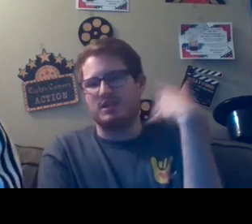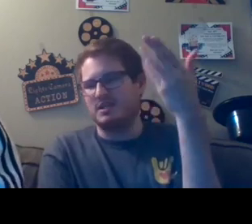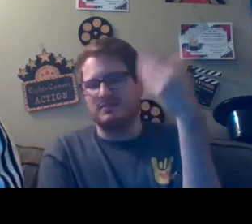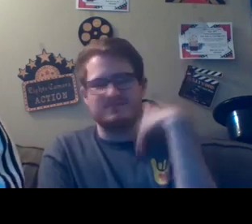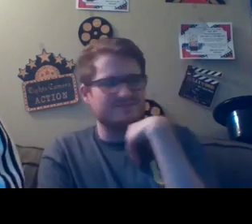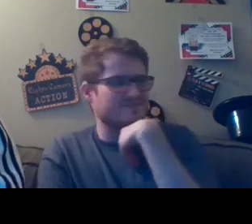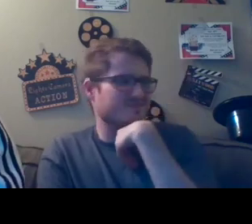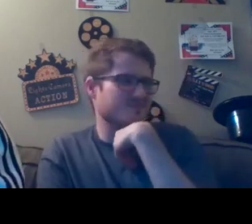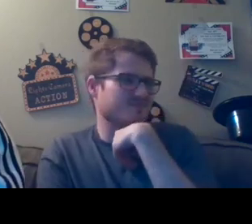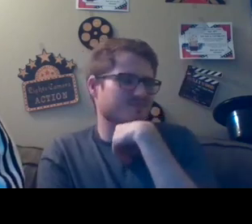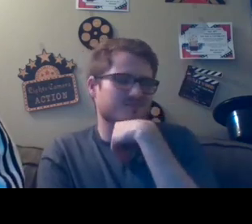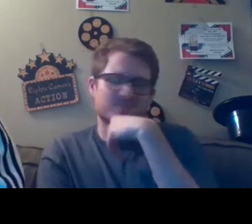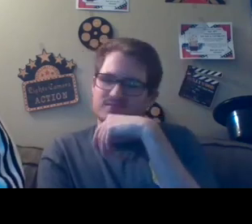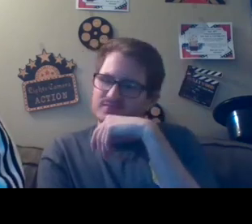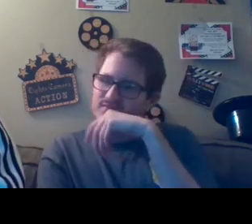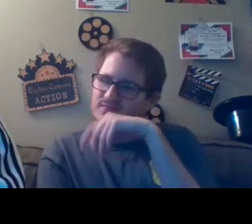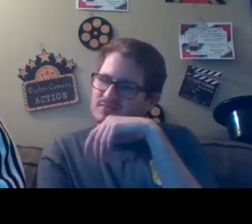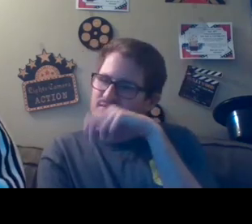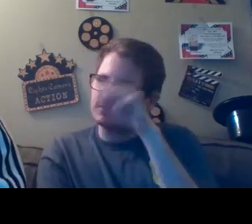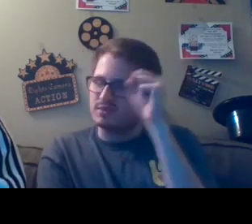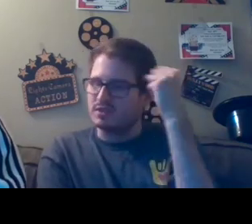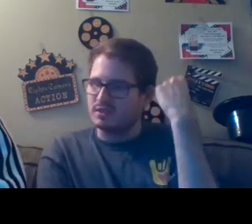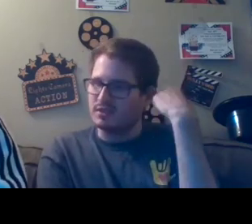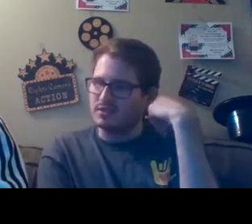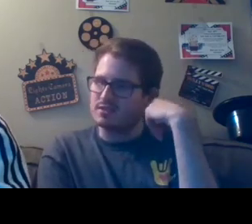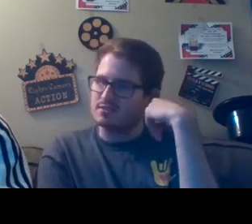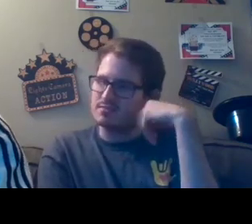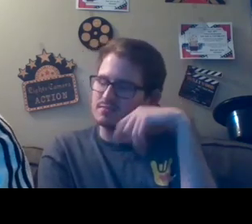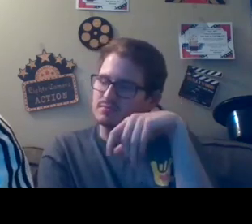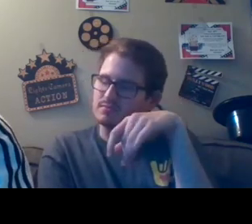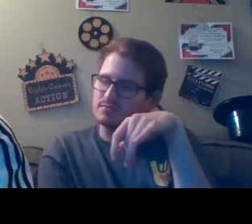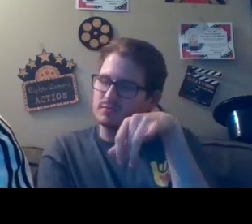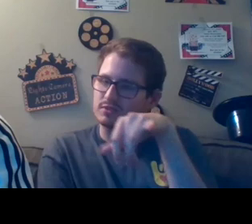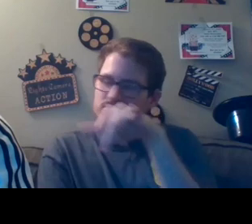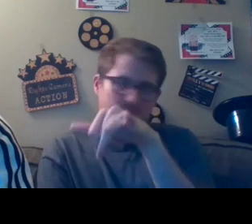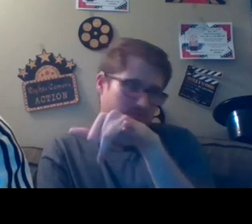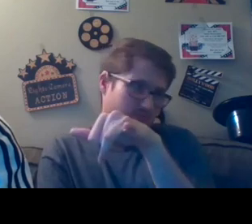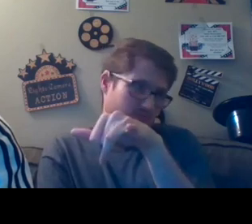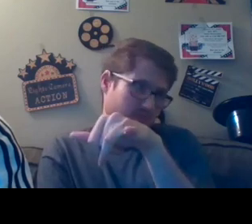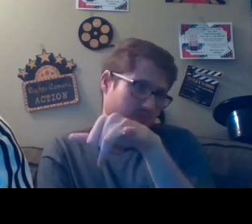Austin: I was happy. It made me happy.